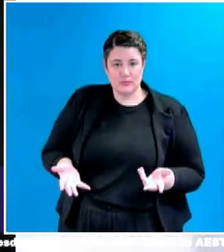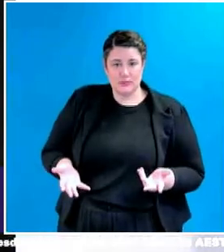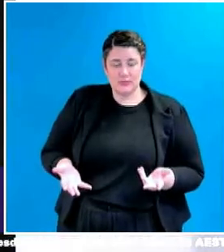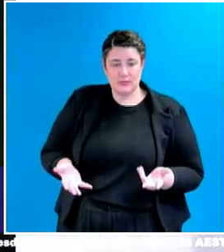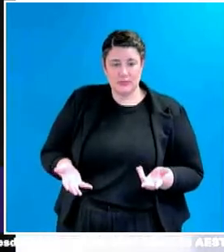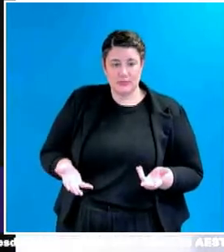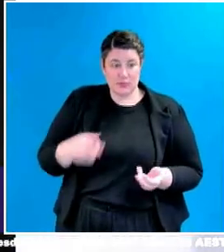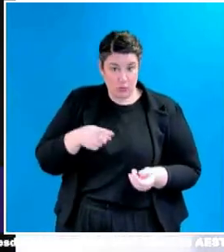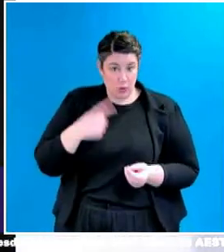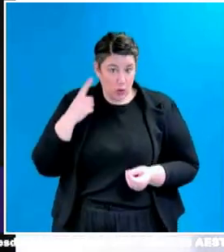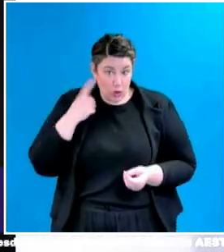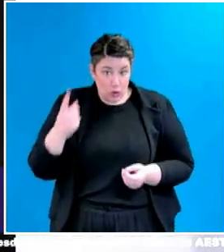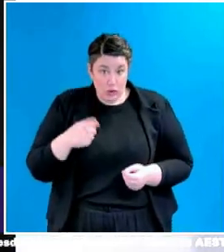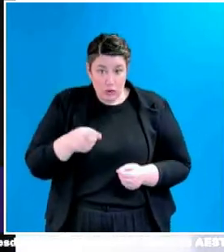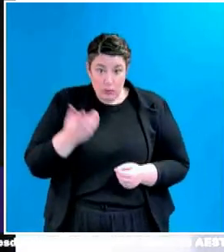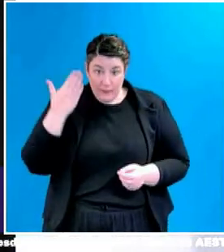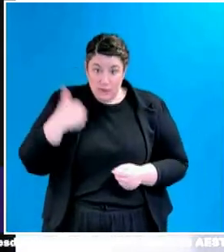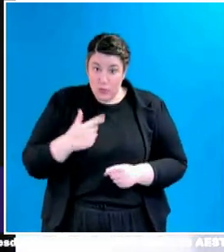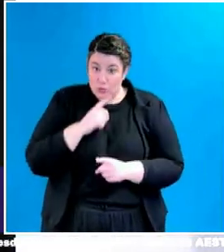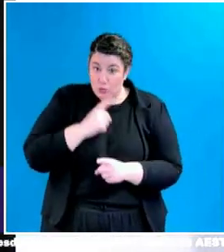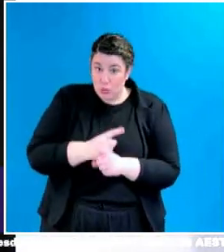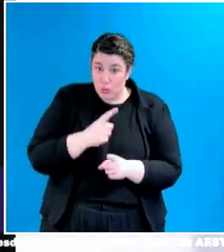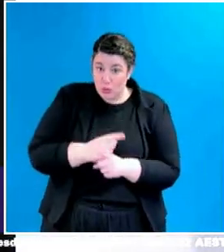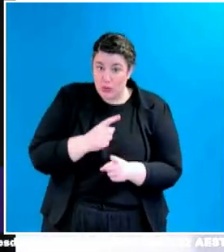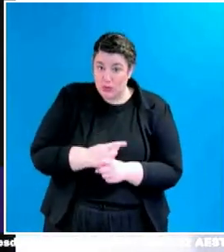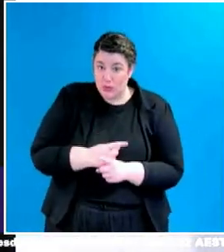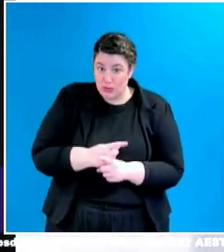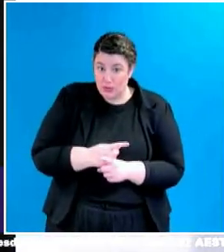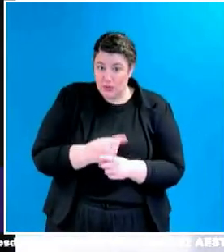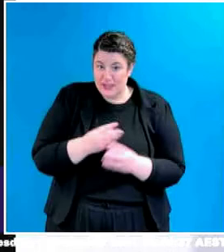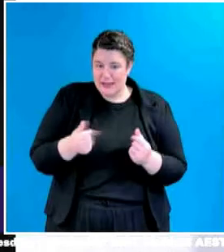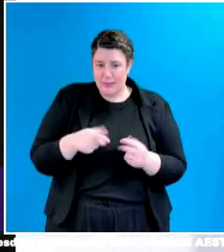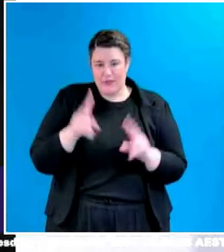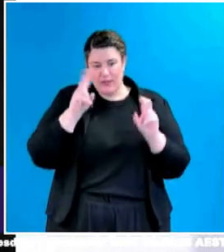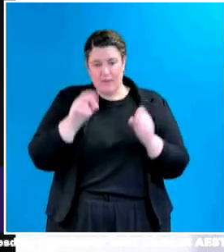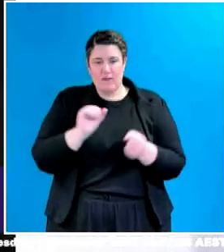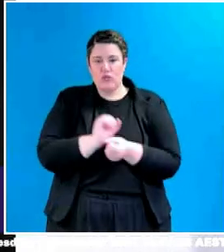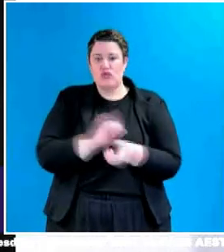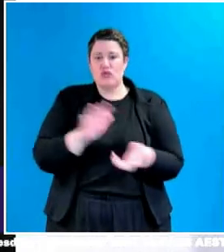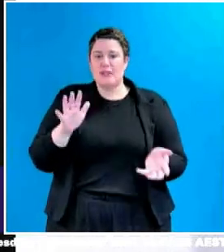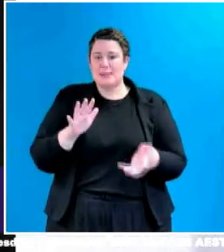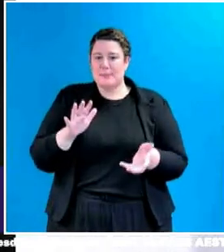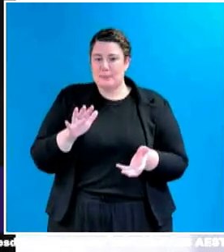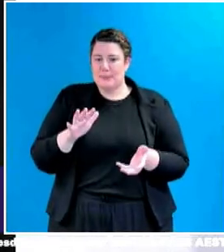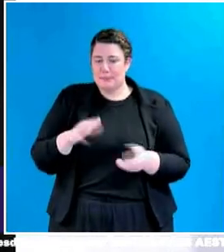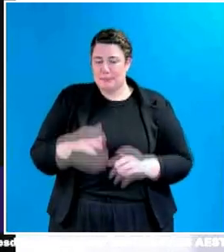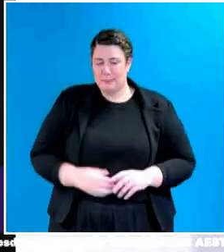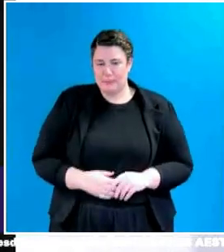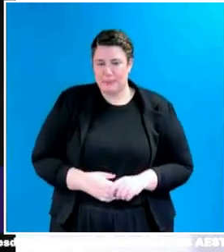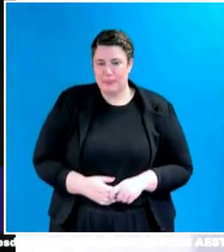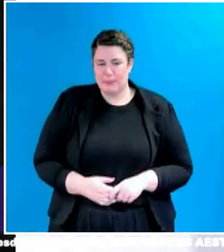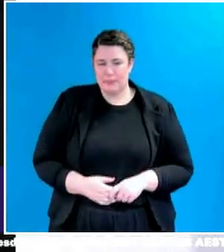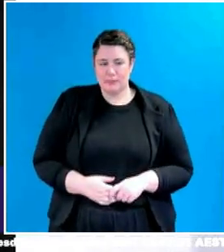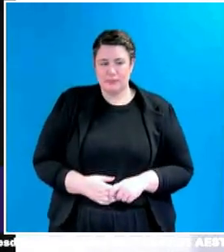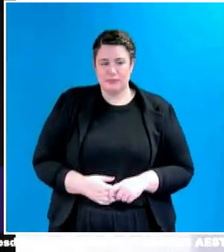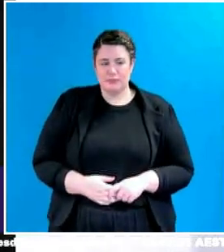Have you heard that description of some of the freedoms in the civil and political rights model?